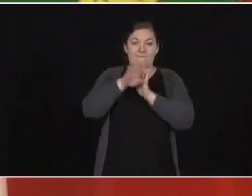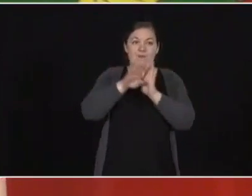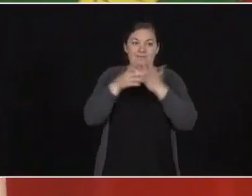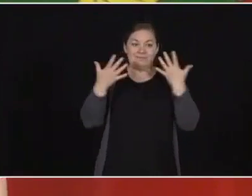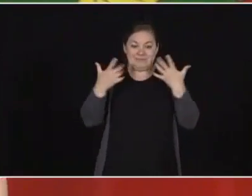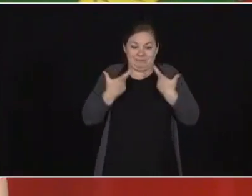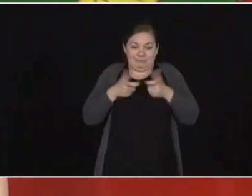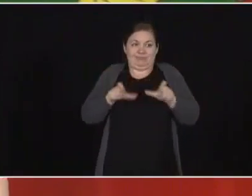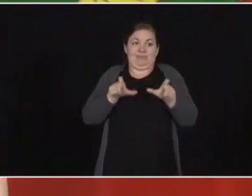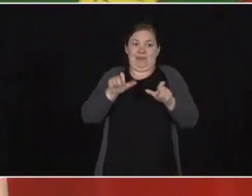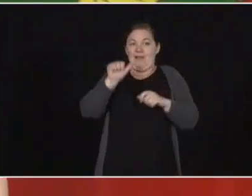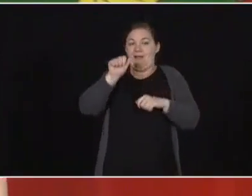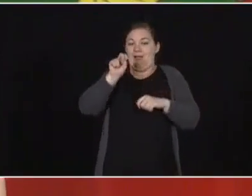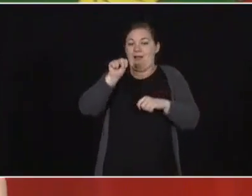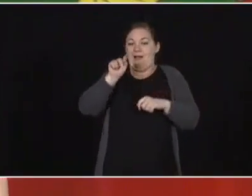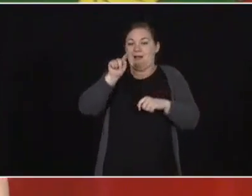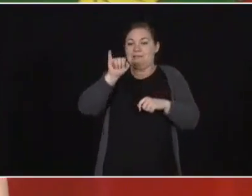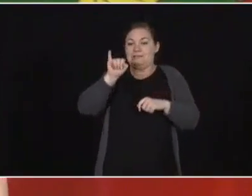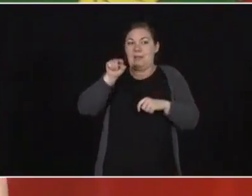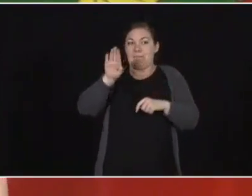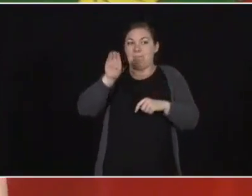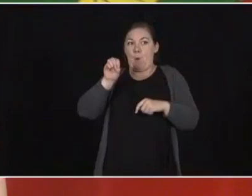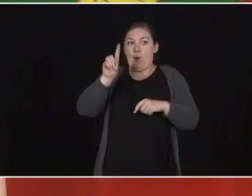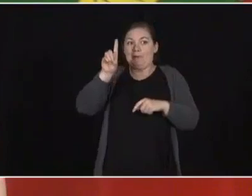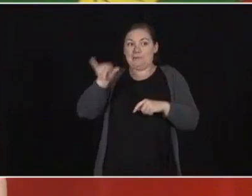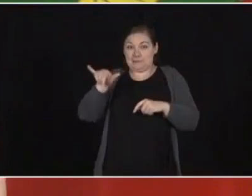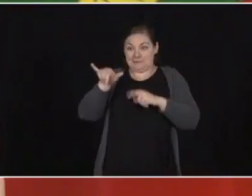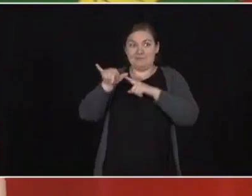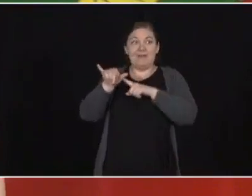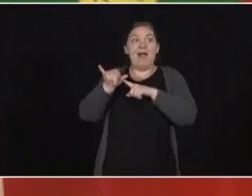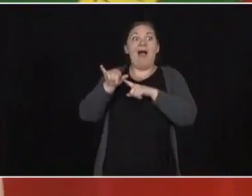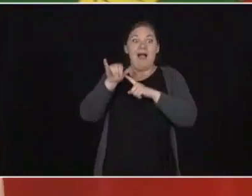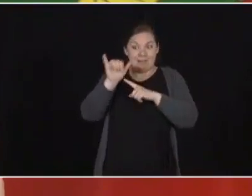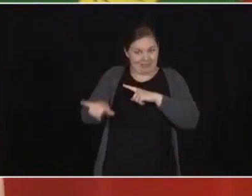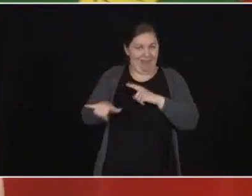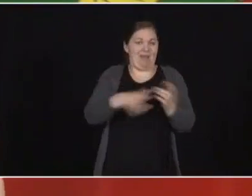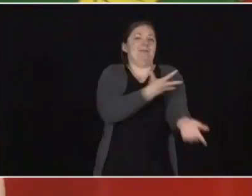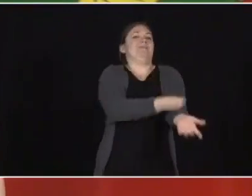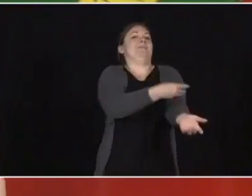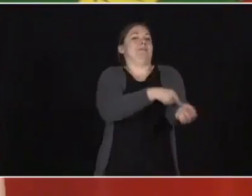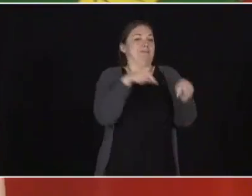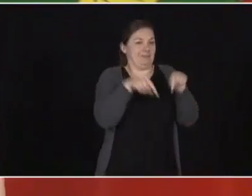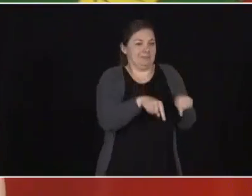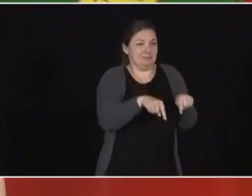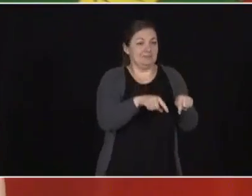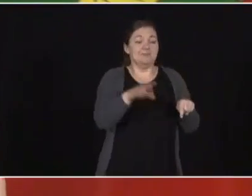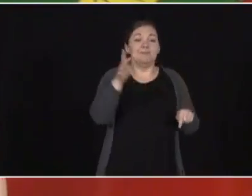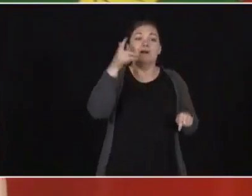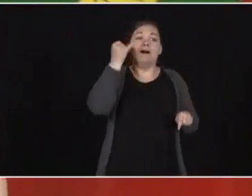The concern is that it will be negative even with somebody who is infected. Even if your